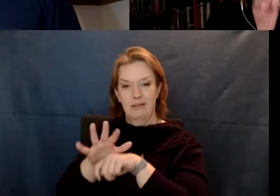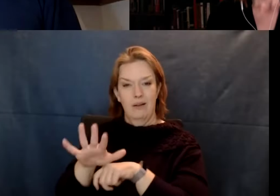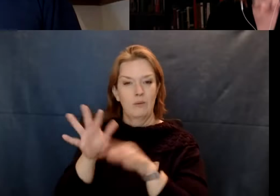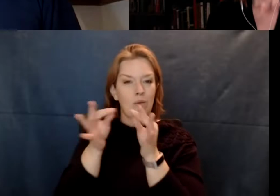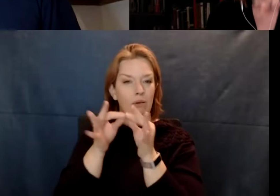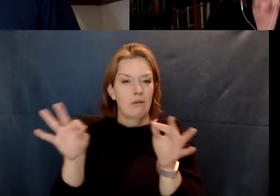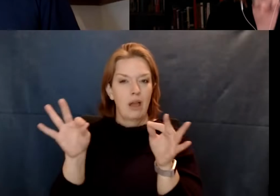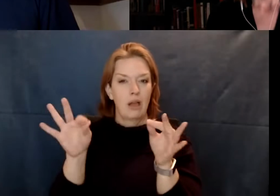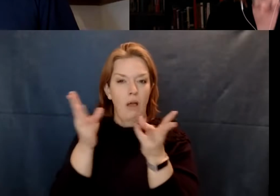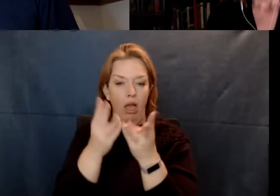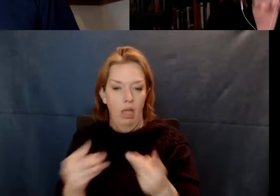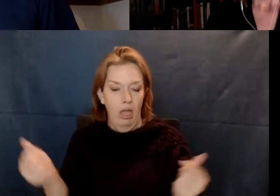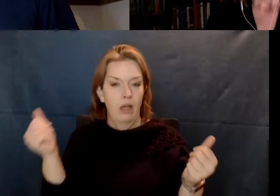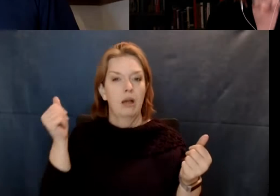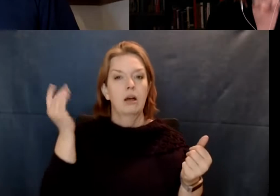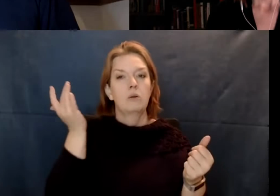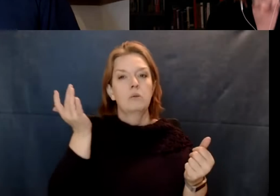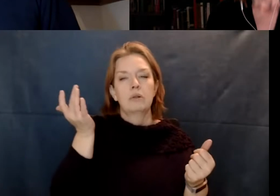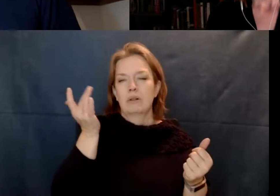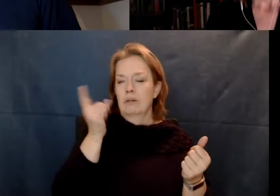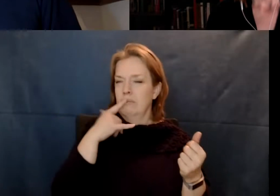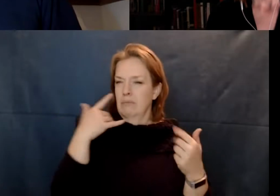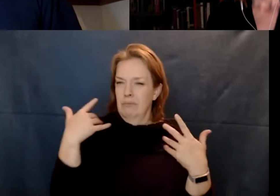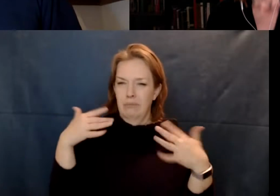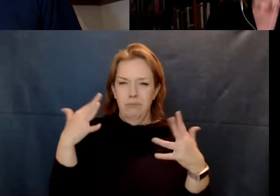ways. In ways that are informed by